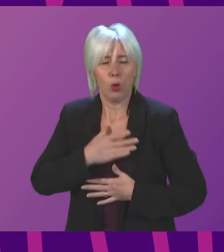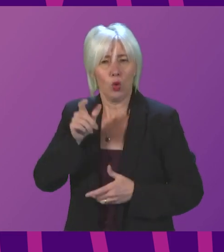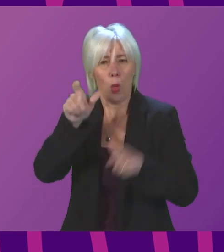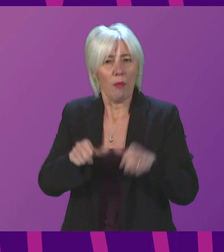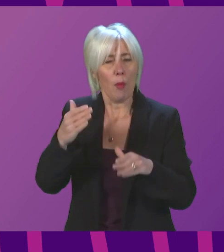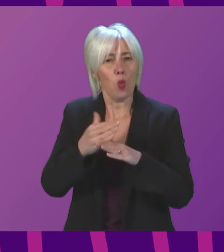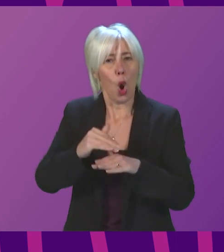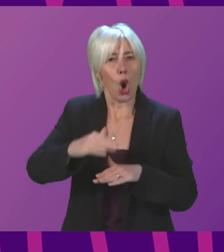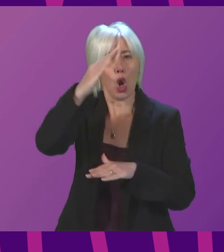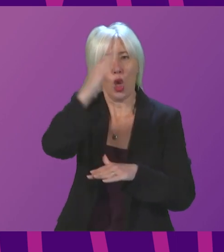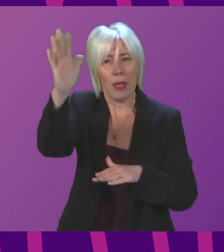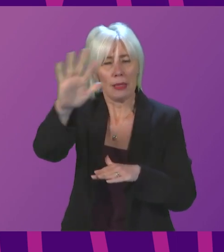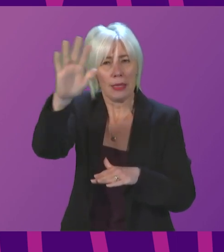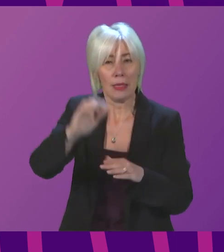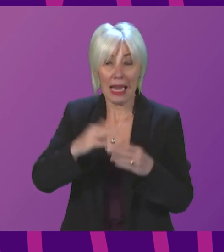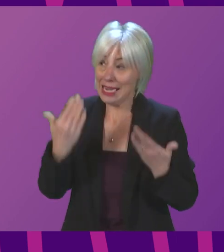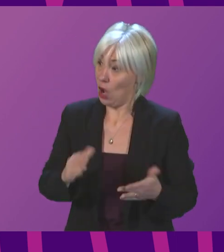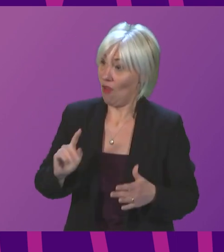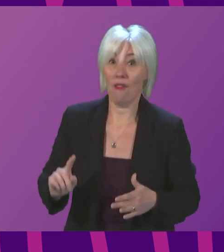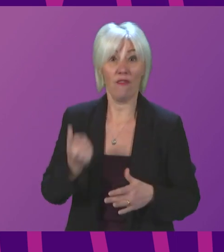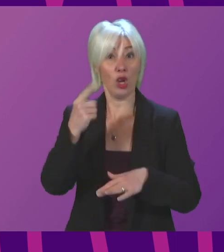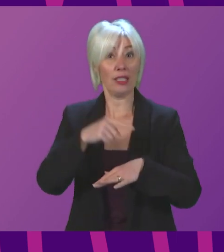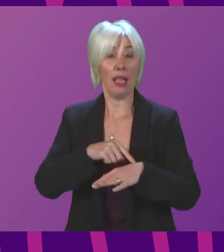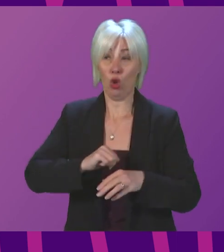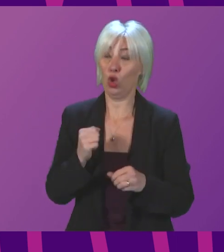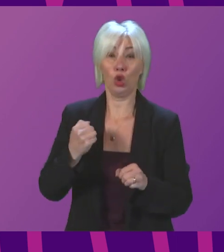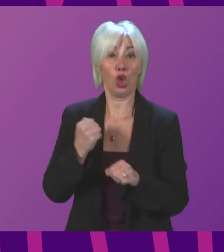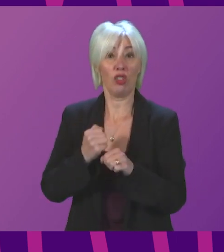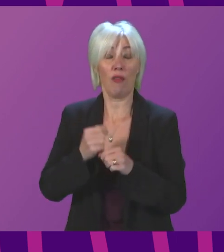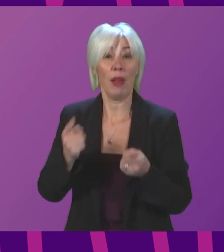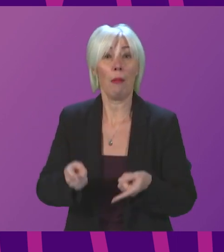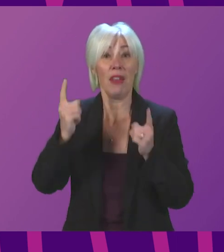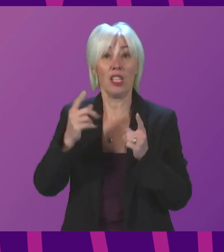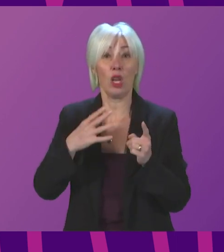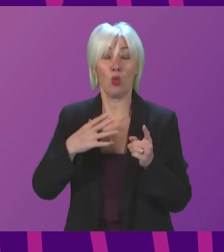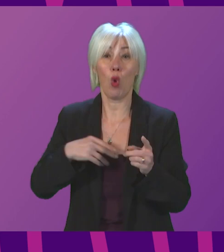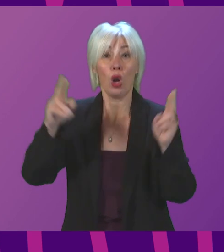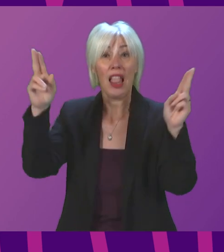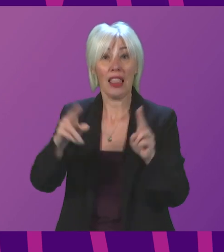for the first time, we have Scottish Government ministers who want fewer jobs and less investment